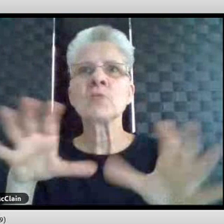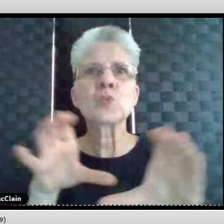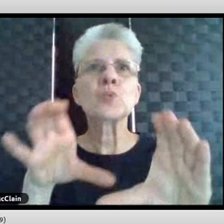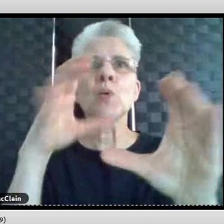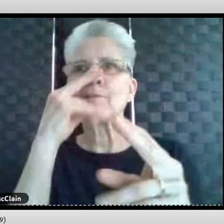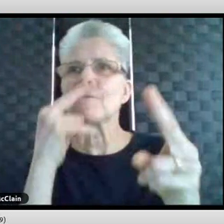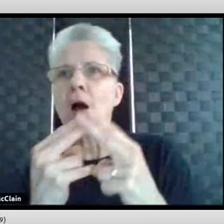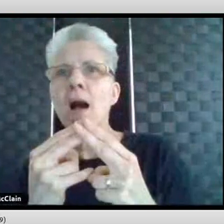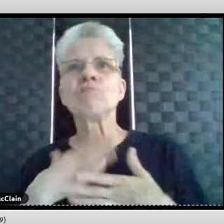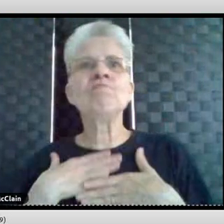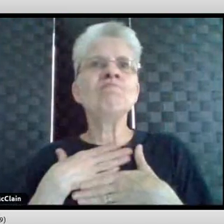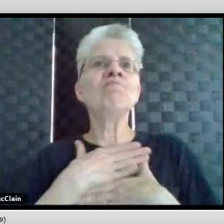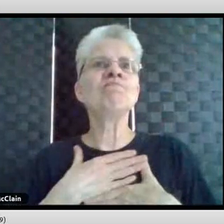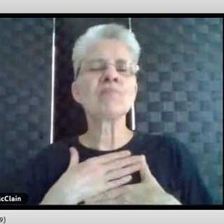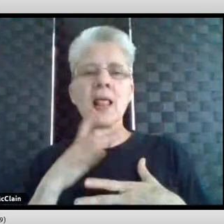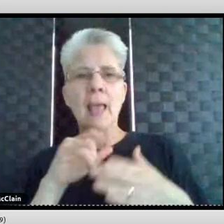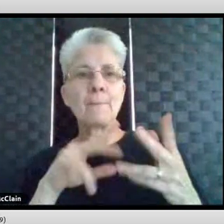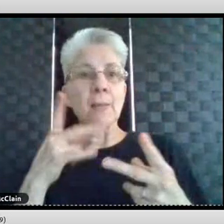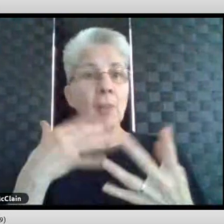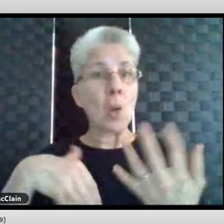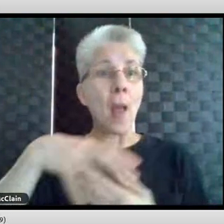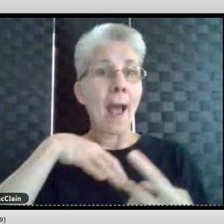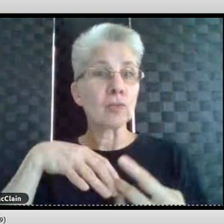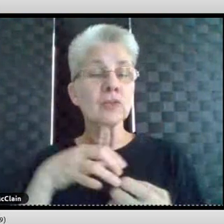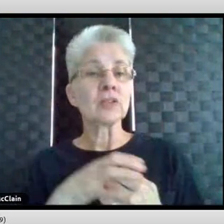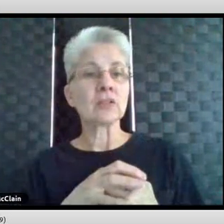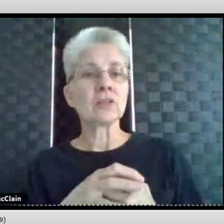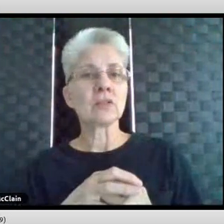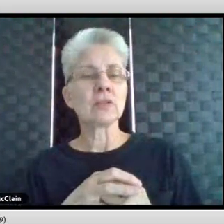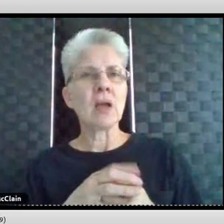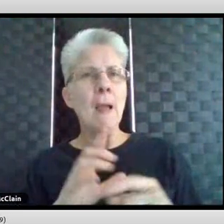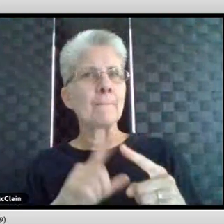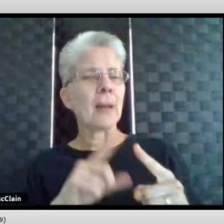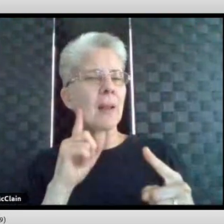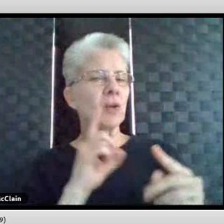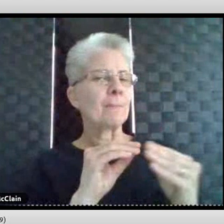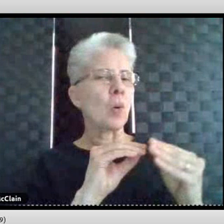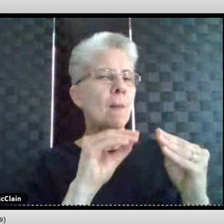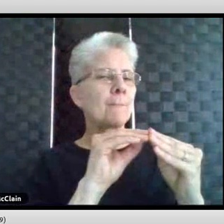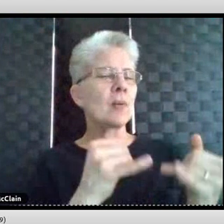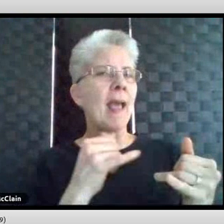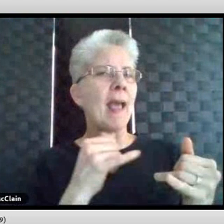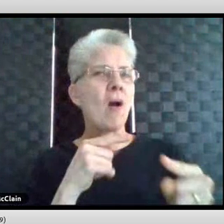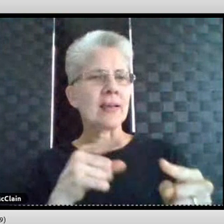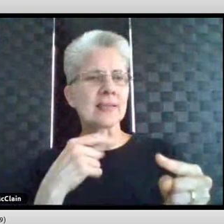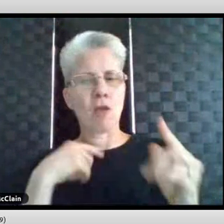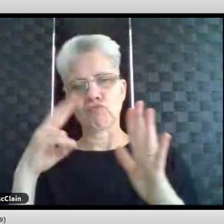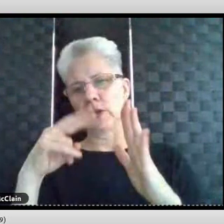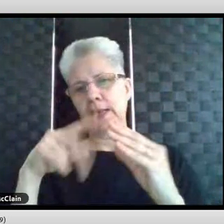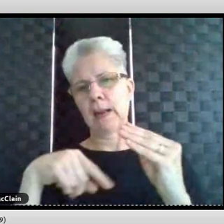They're the people that really like people around them. But I'm hearing more and more now as I read about libraries